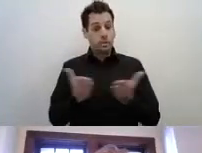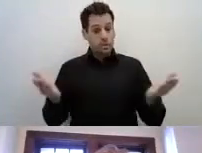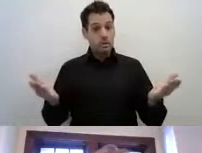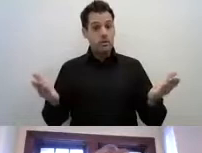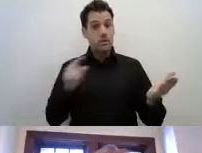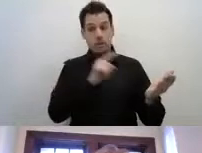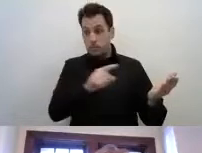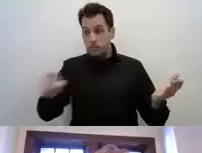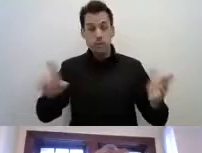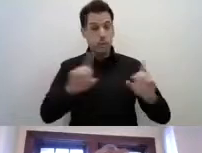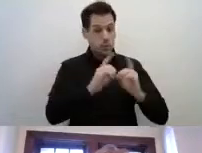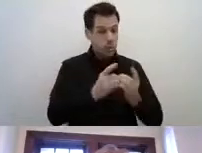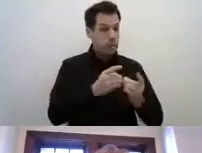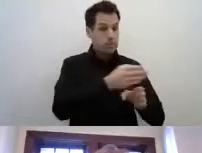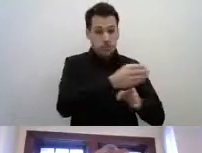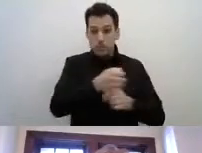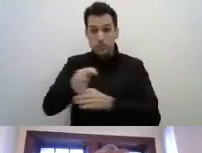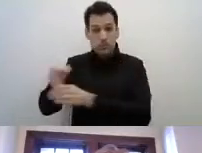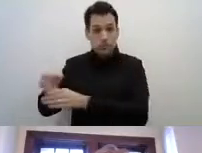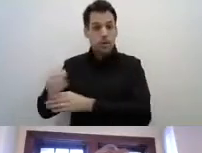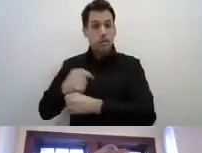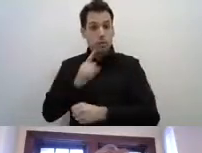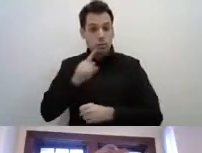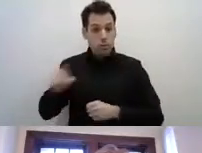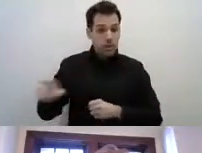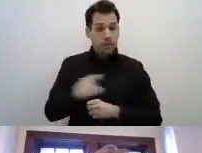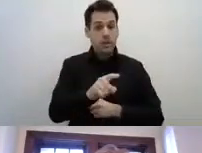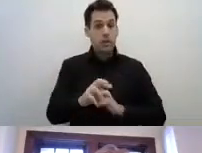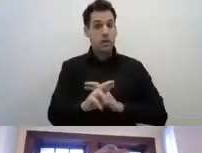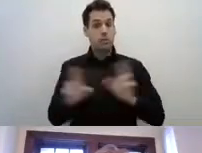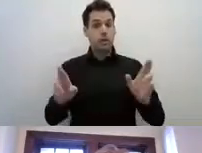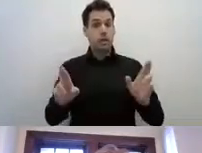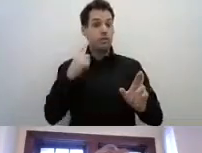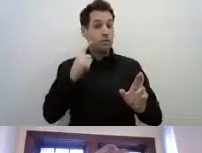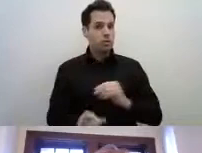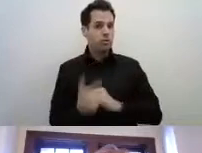government's proposals for the remaining two accessibility standards affecting the design